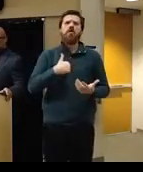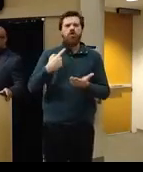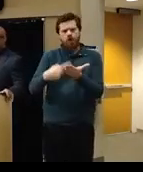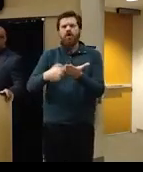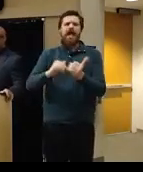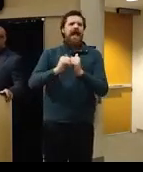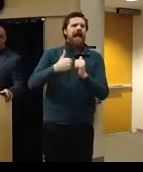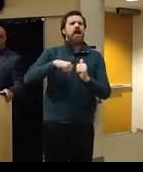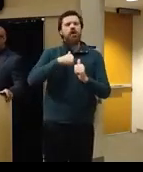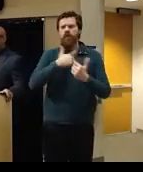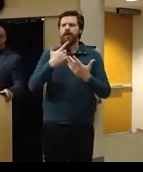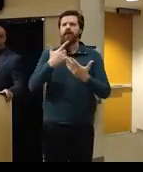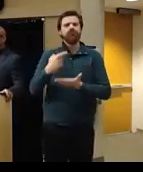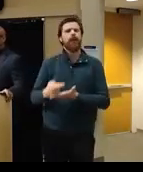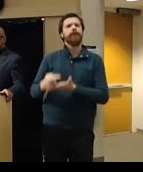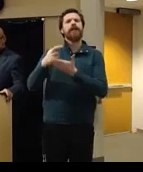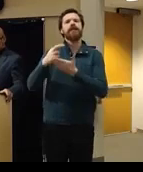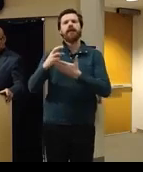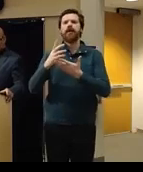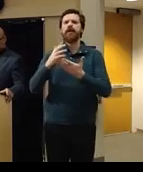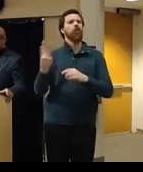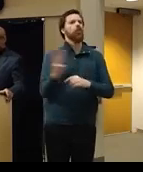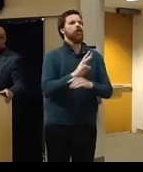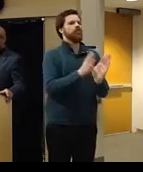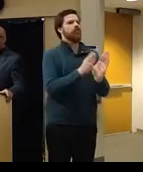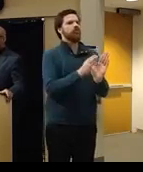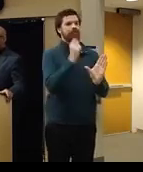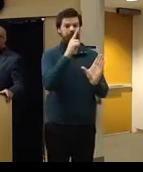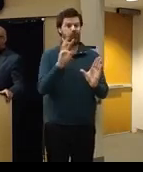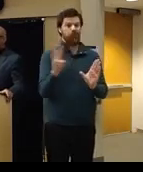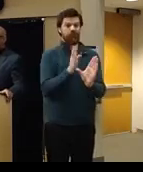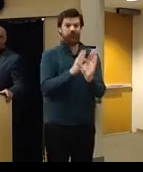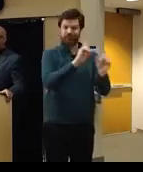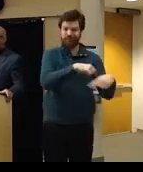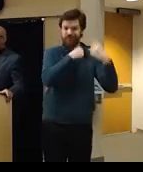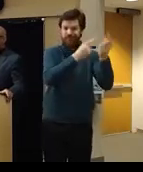can rehabilitate Western psychology but Western psychology throughout history has shown us that